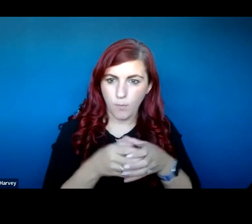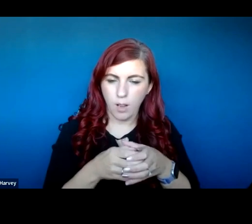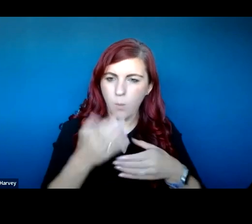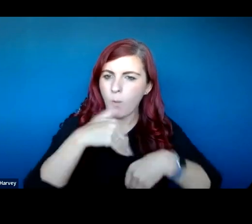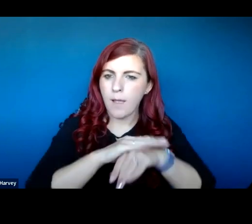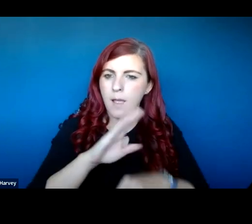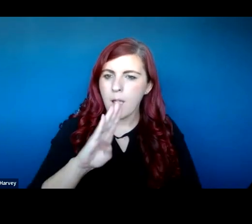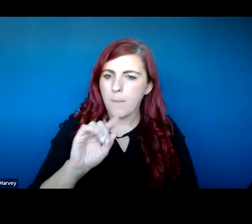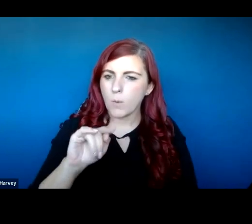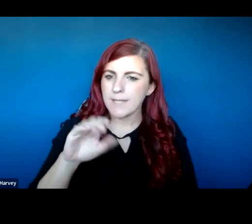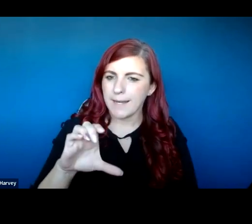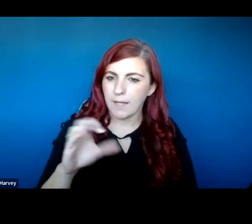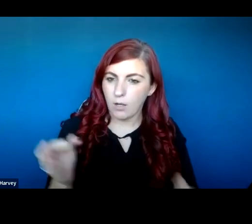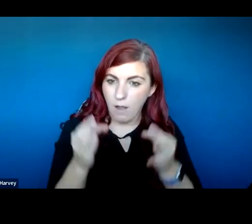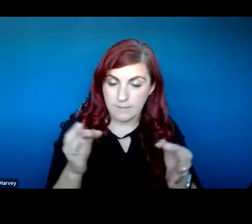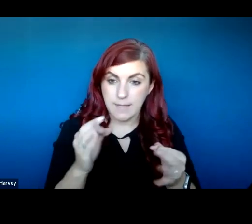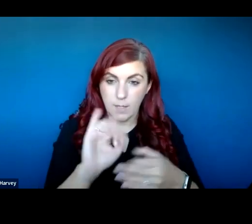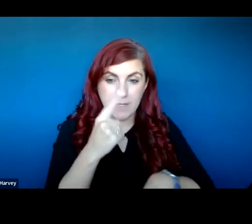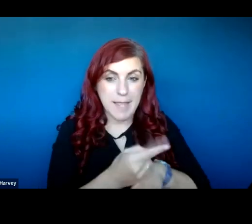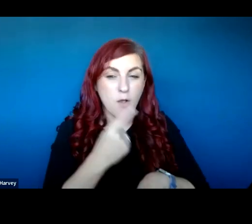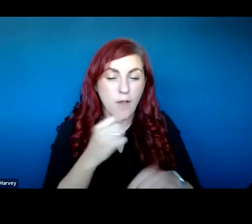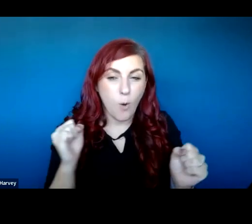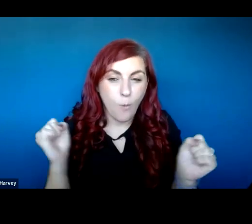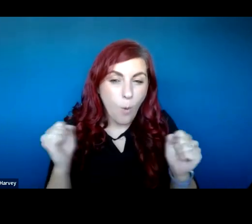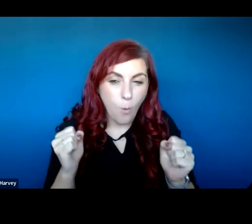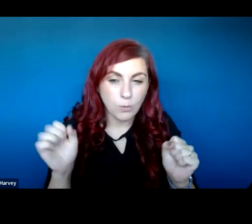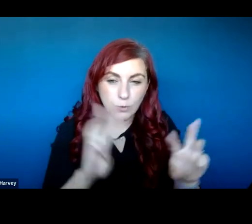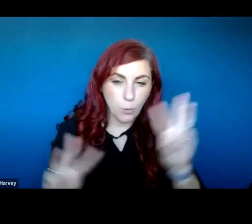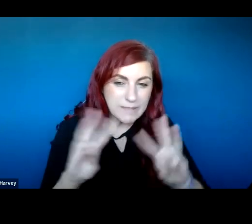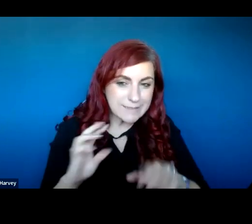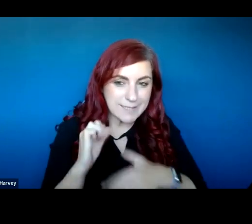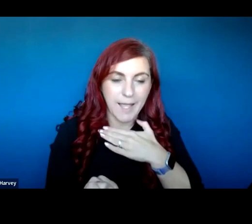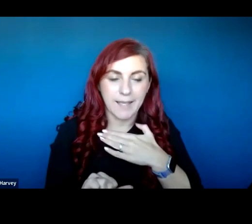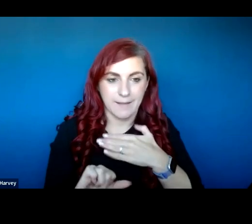he very kindly attended on quite a cold and blustery day, so it's very nice to have